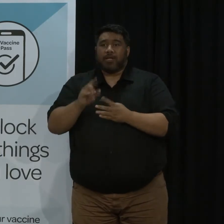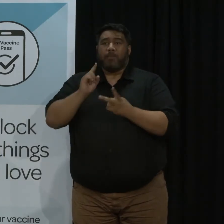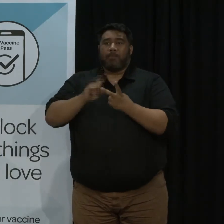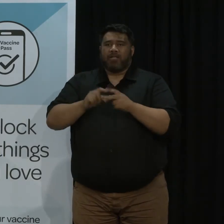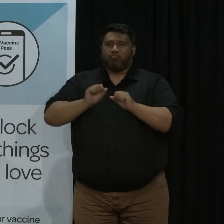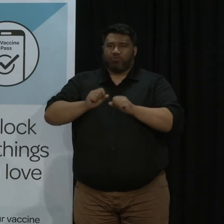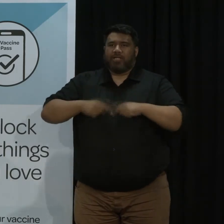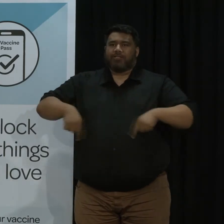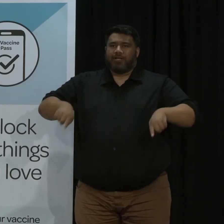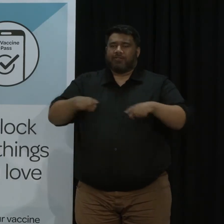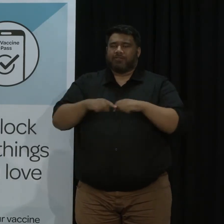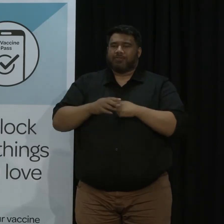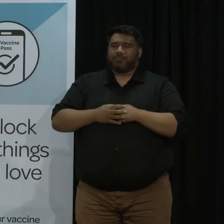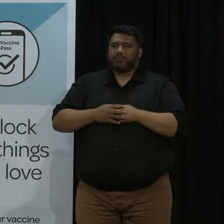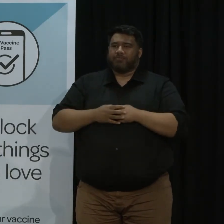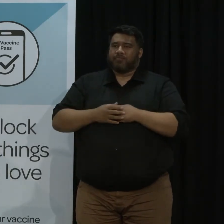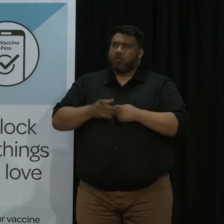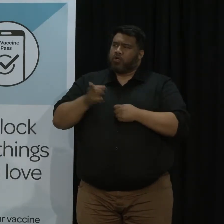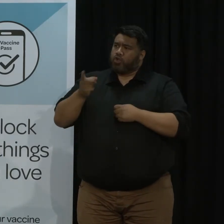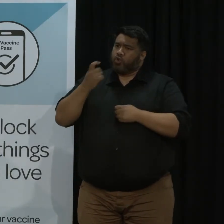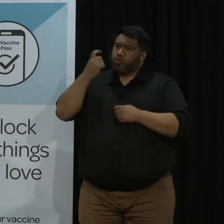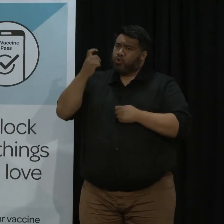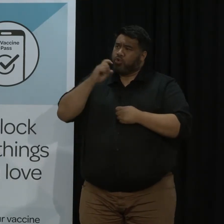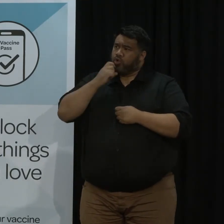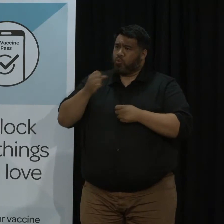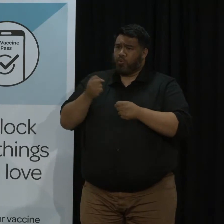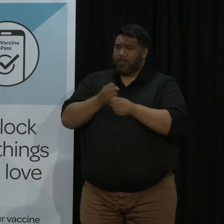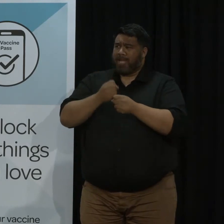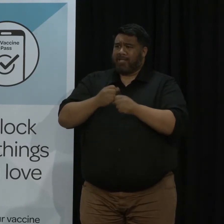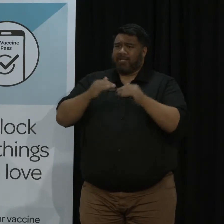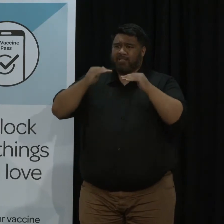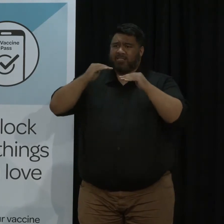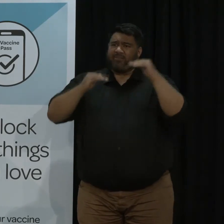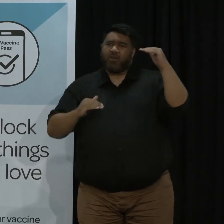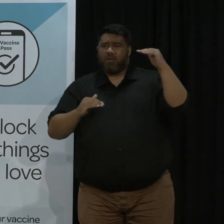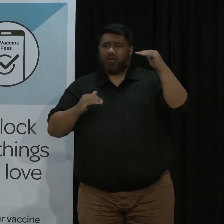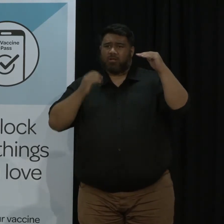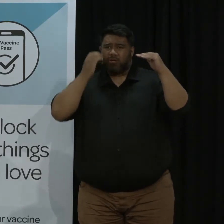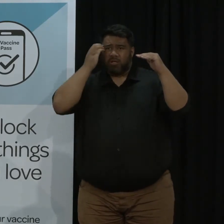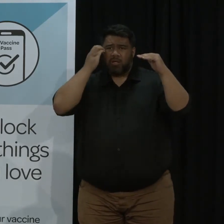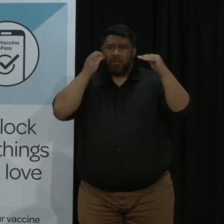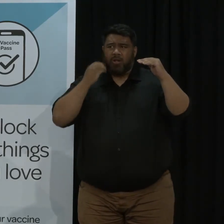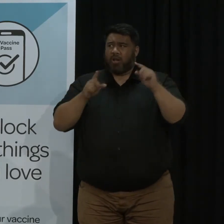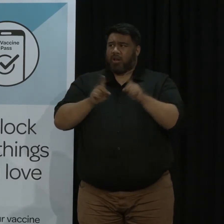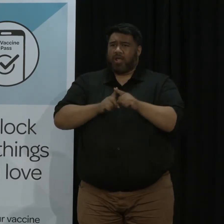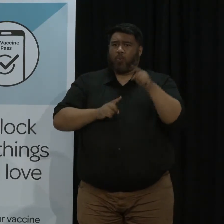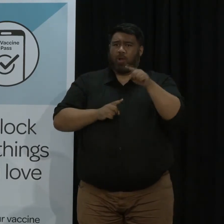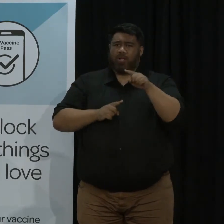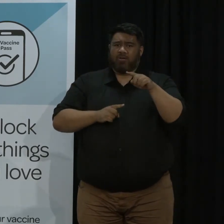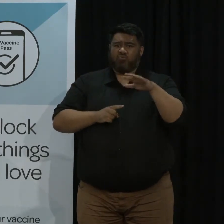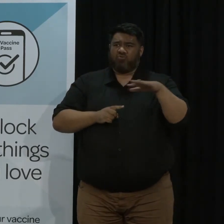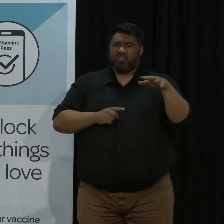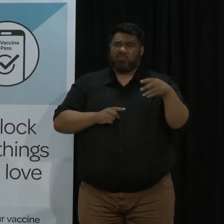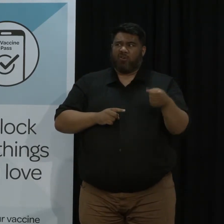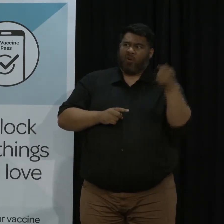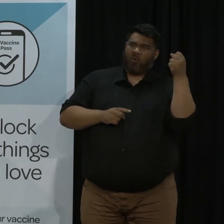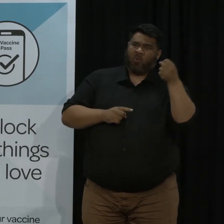protection framework, its use of vaccine passes will actually help us lift vaccine operates as well as help protect us.